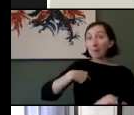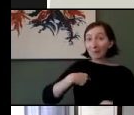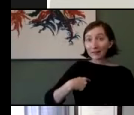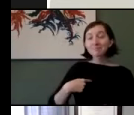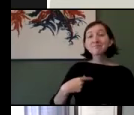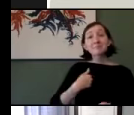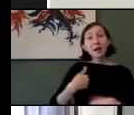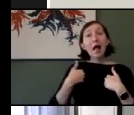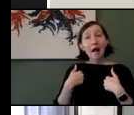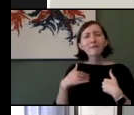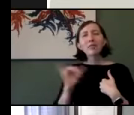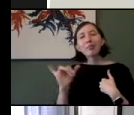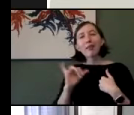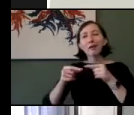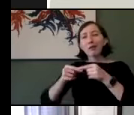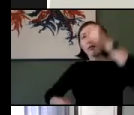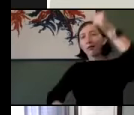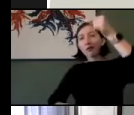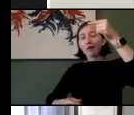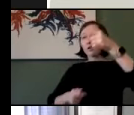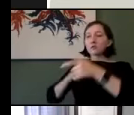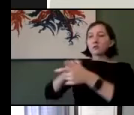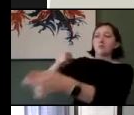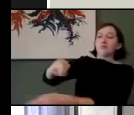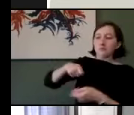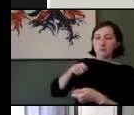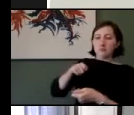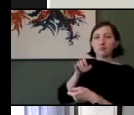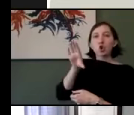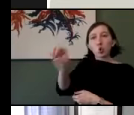that I use to grab papers around my desk.